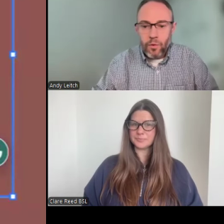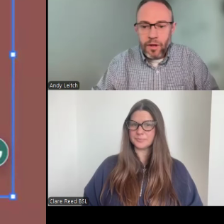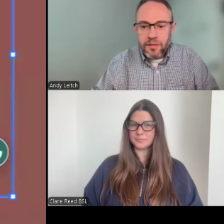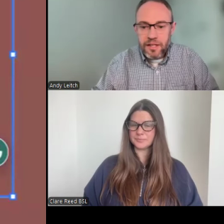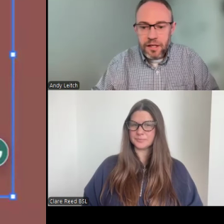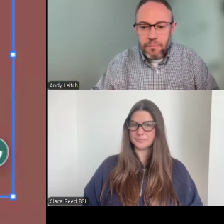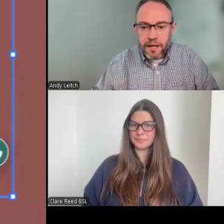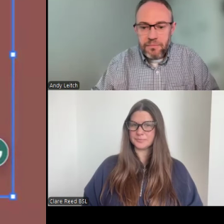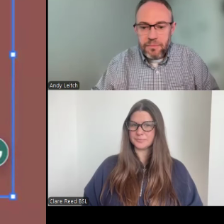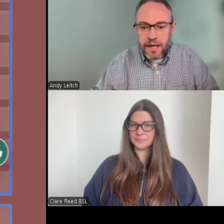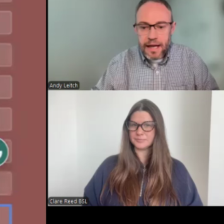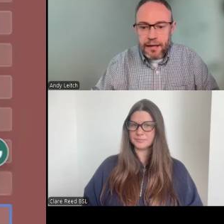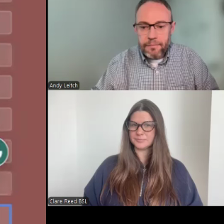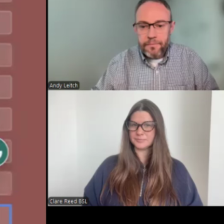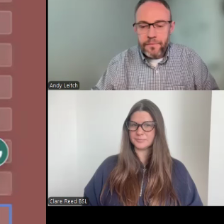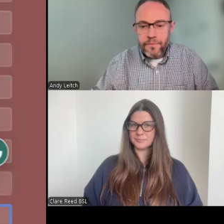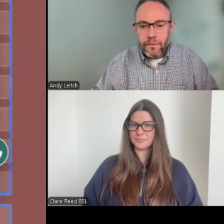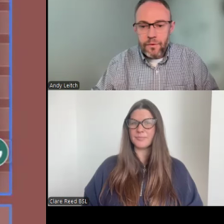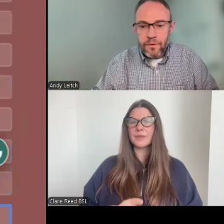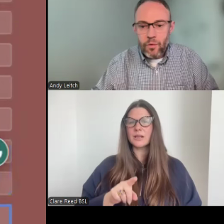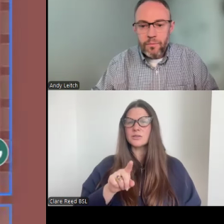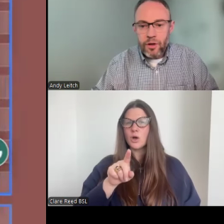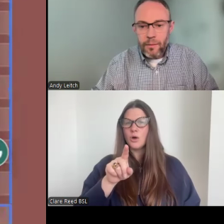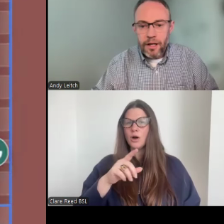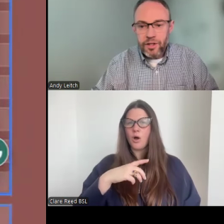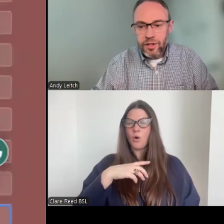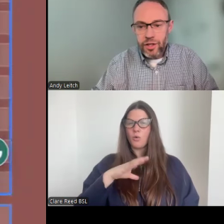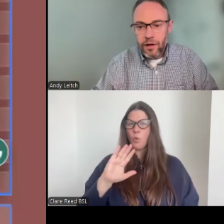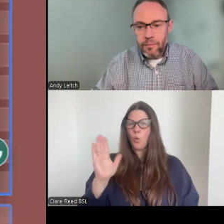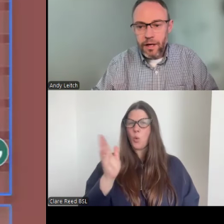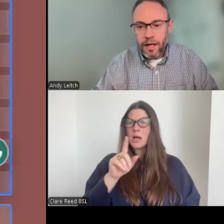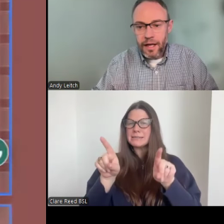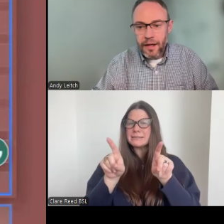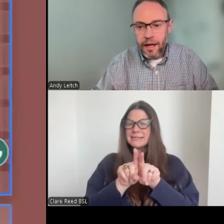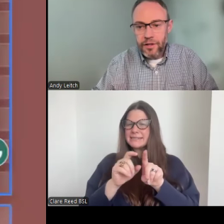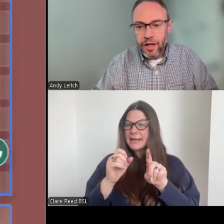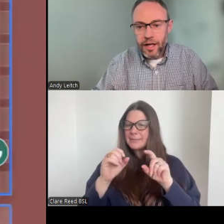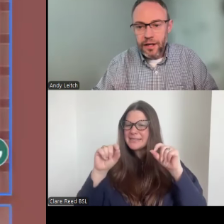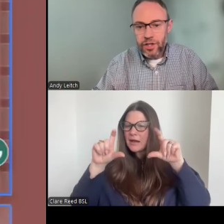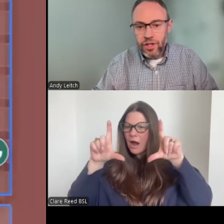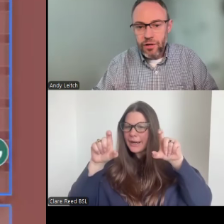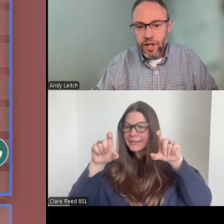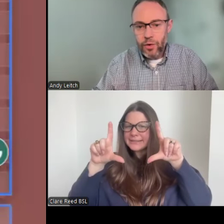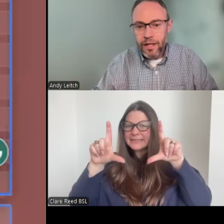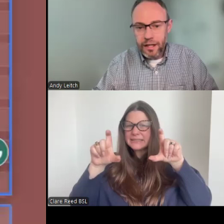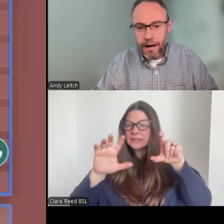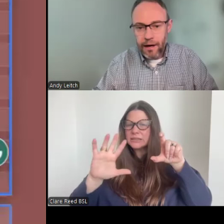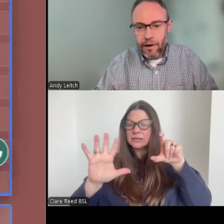I don't want that to be as big as my name. What I'm doing, just to show you, I'm clicking there and dragging, and that just shows a grid in the background.